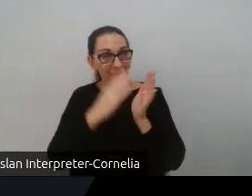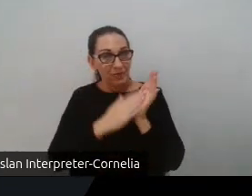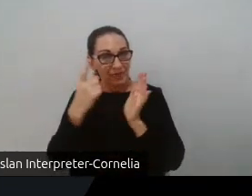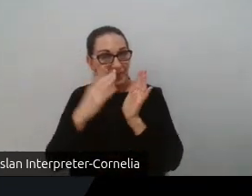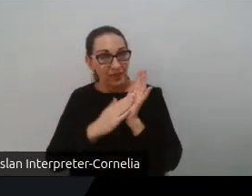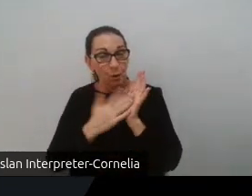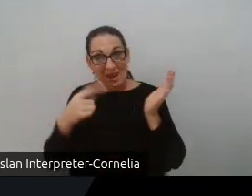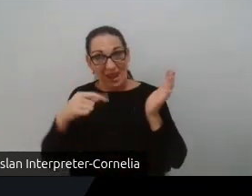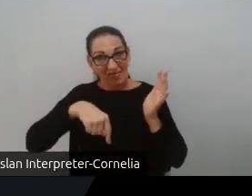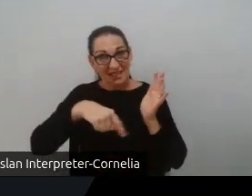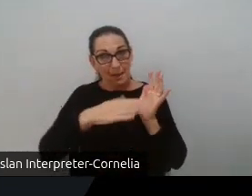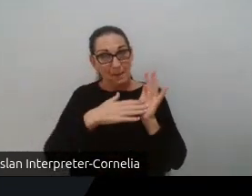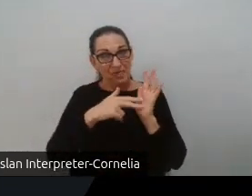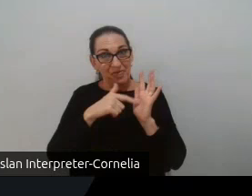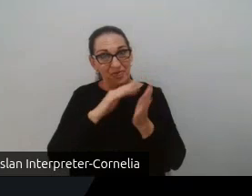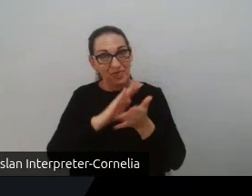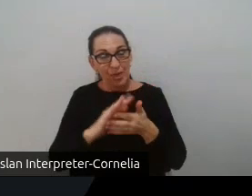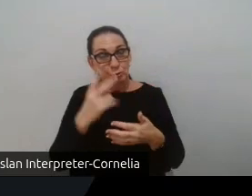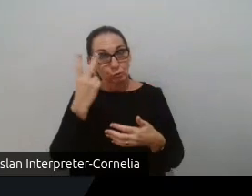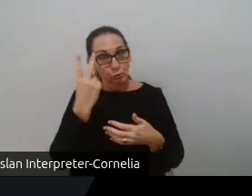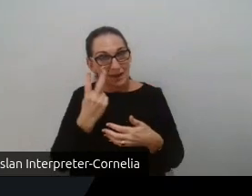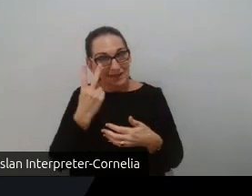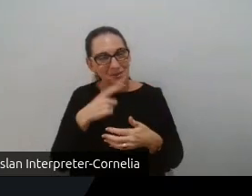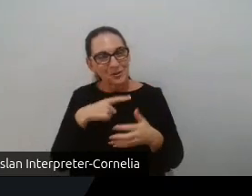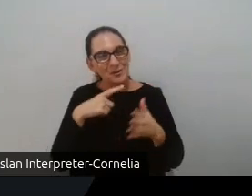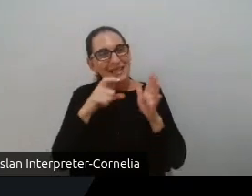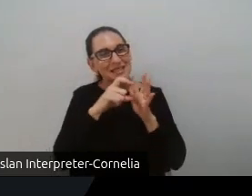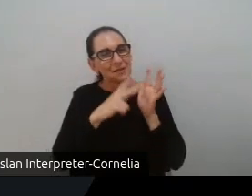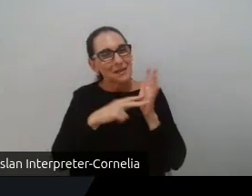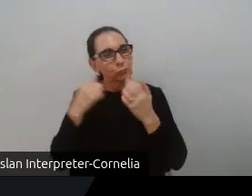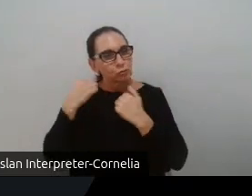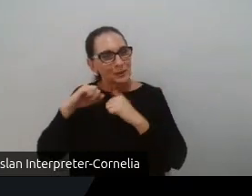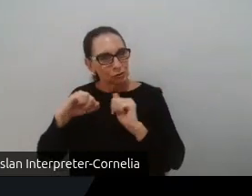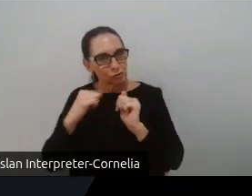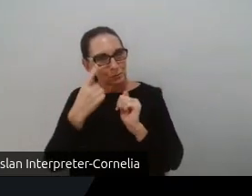because it was uh DV prevention month, which has been great. Next month's topic, we are locking in